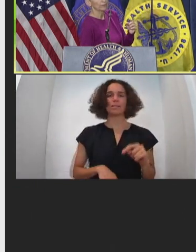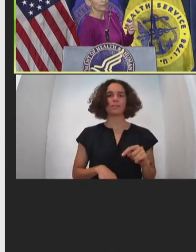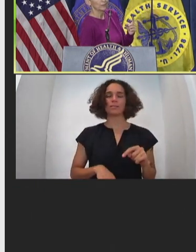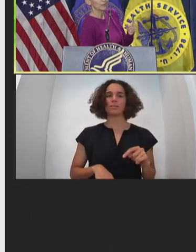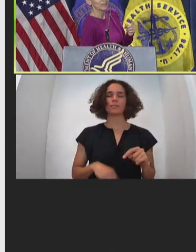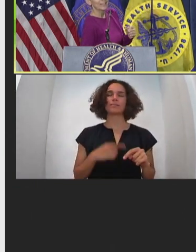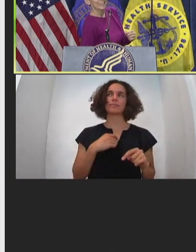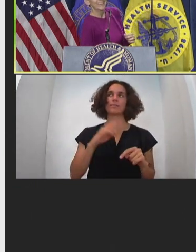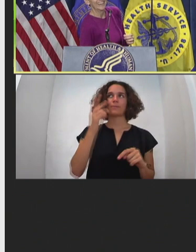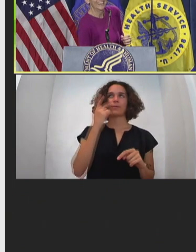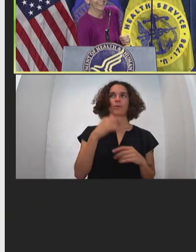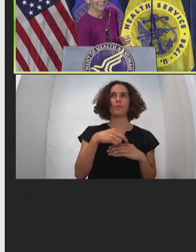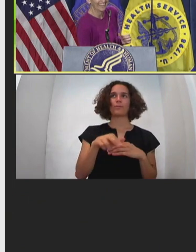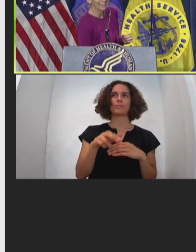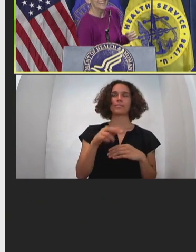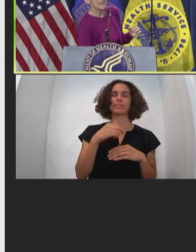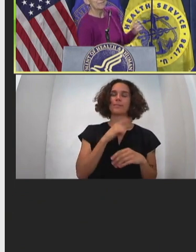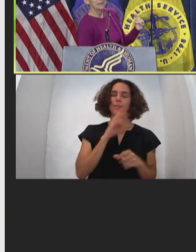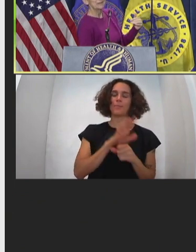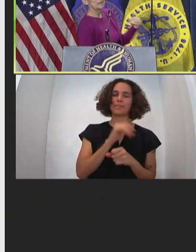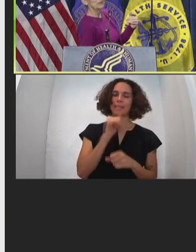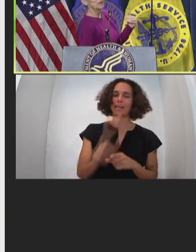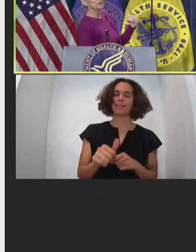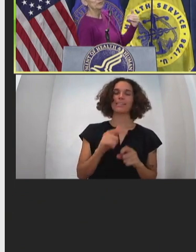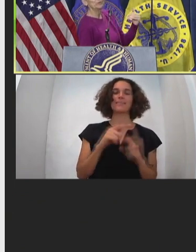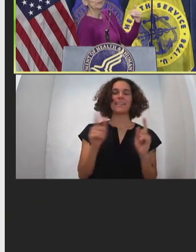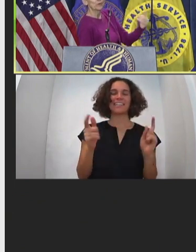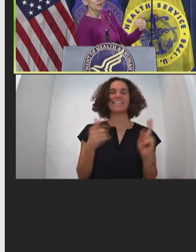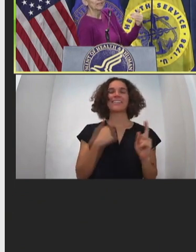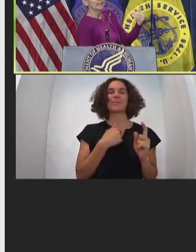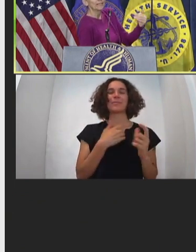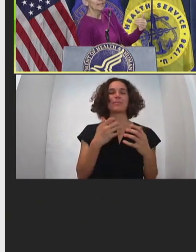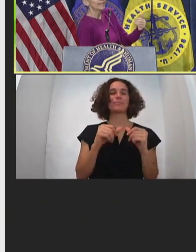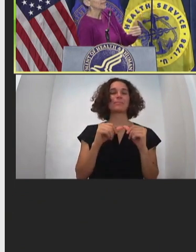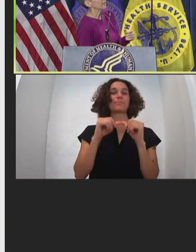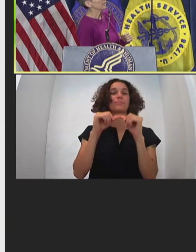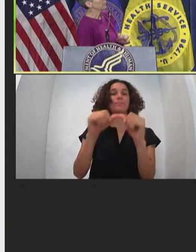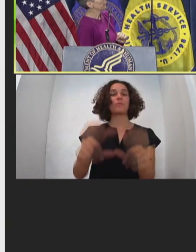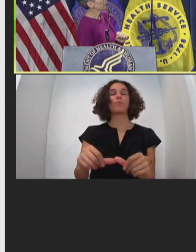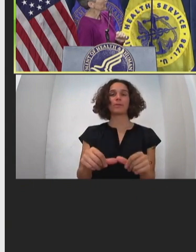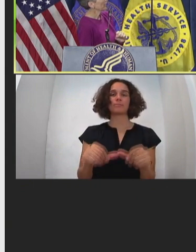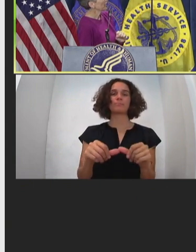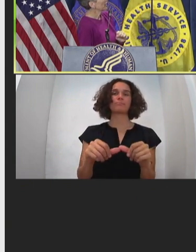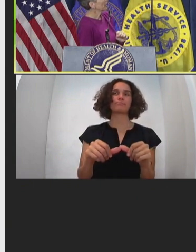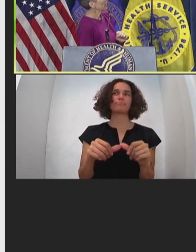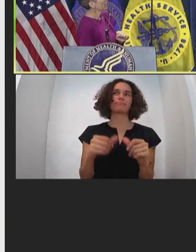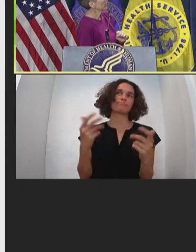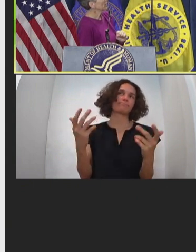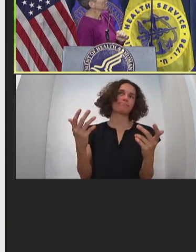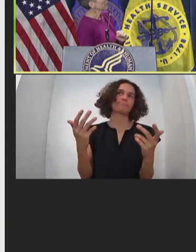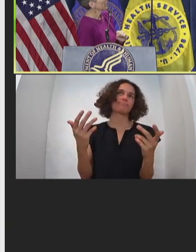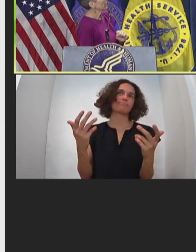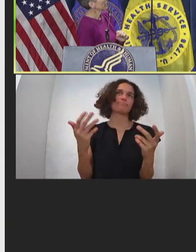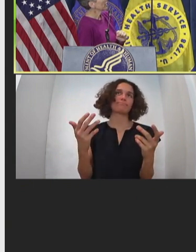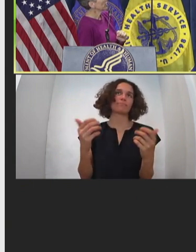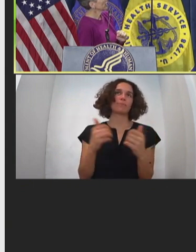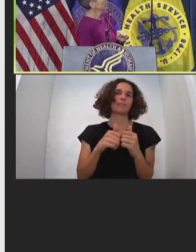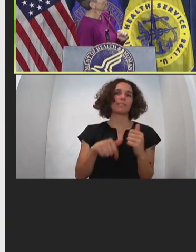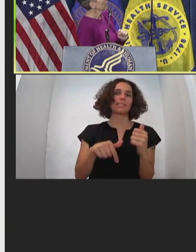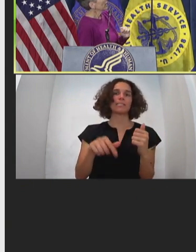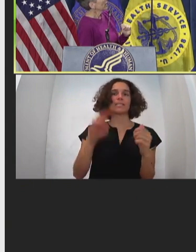I swear . But we want to move forward and -- on this innovation.